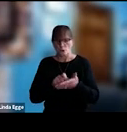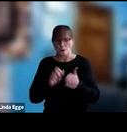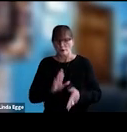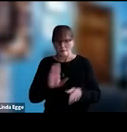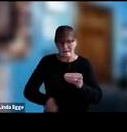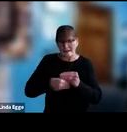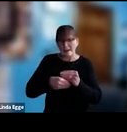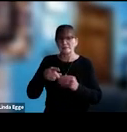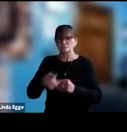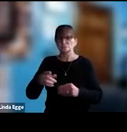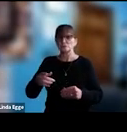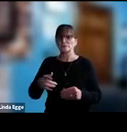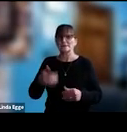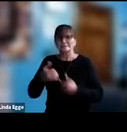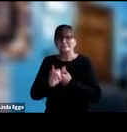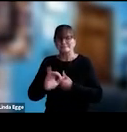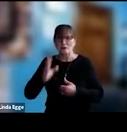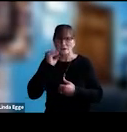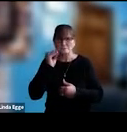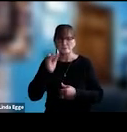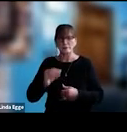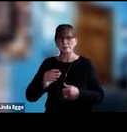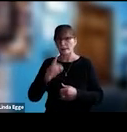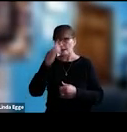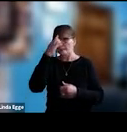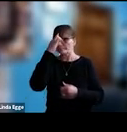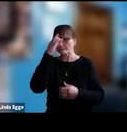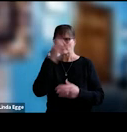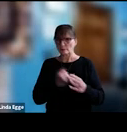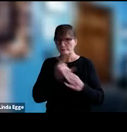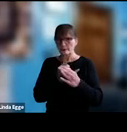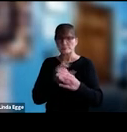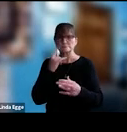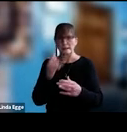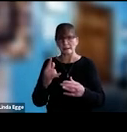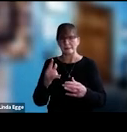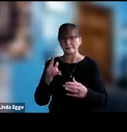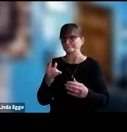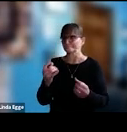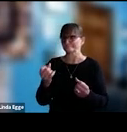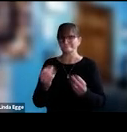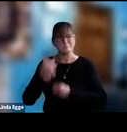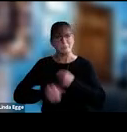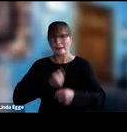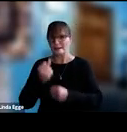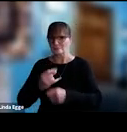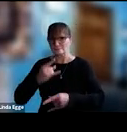"She still experiences mental impairments that appear to be long-term neurological damage from decades of alcohol use disorder and methamphetamine disorder."